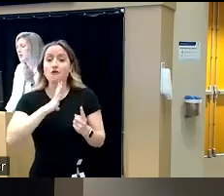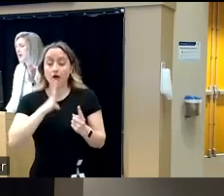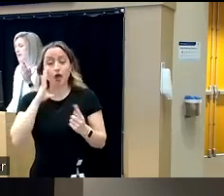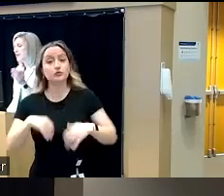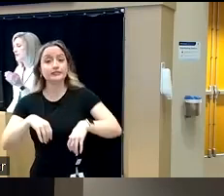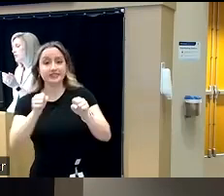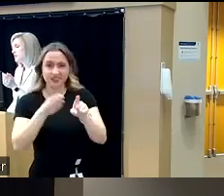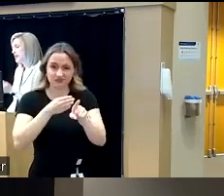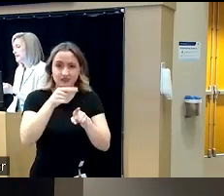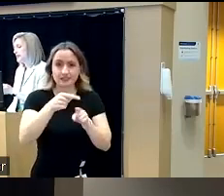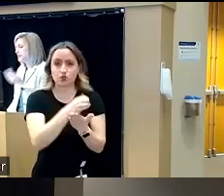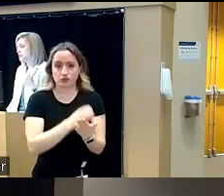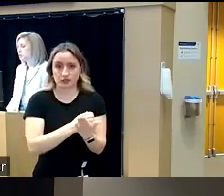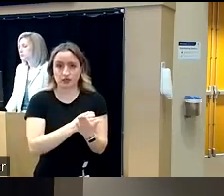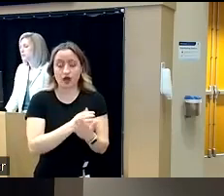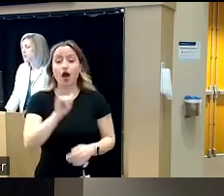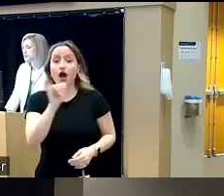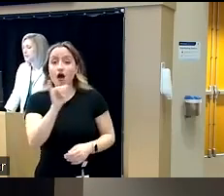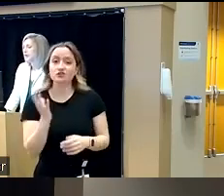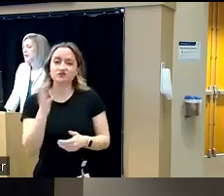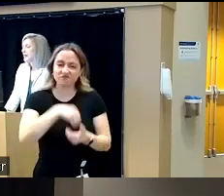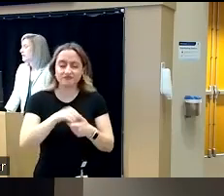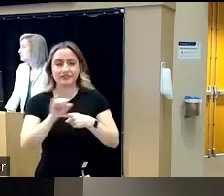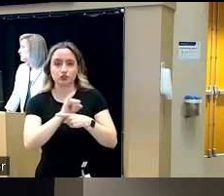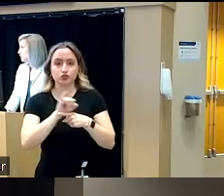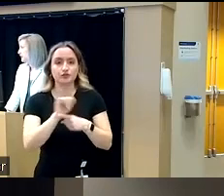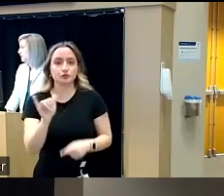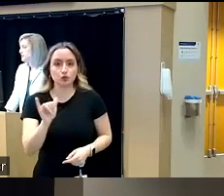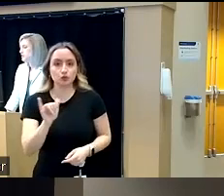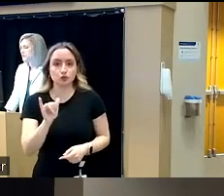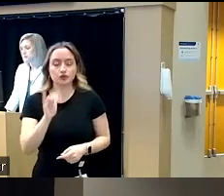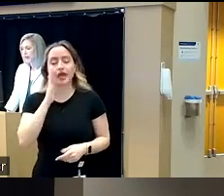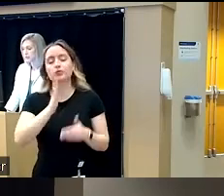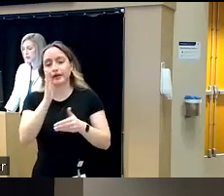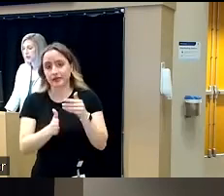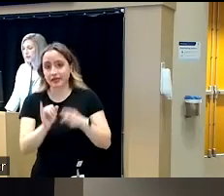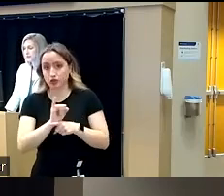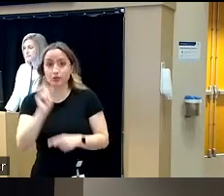and then also attend the internship course and complete their internship at storm recovery